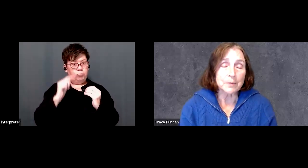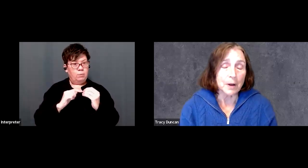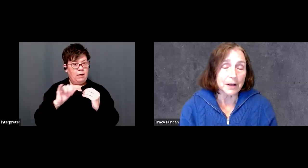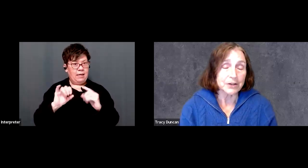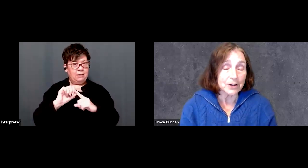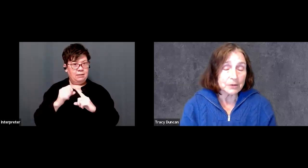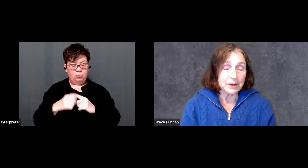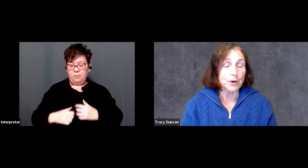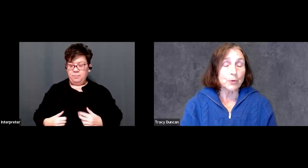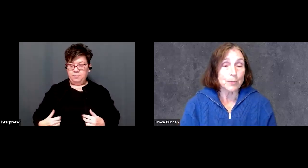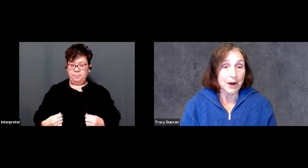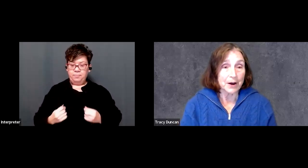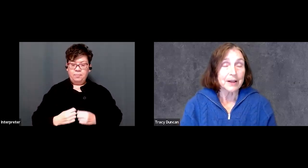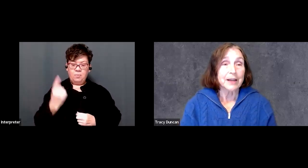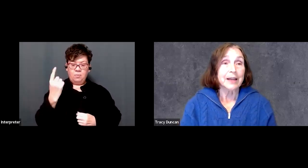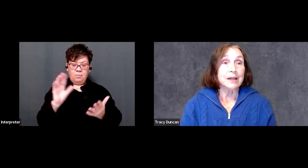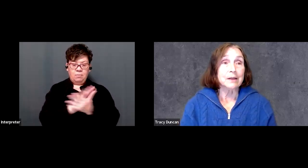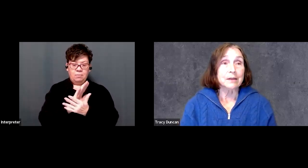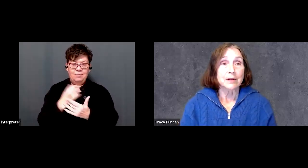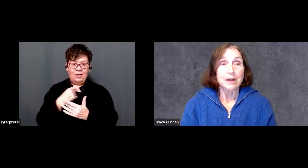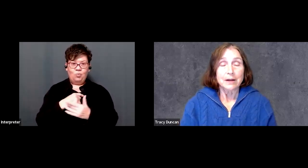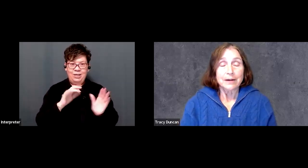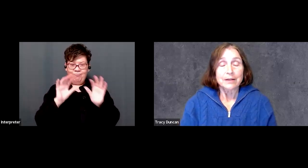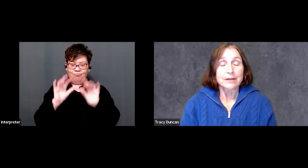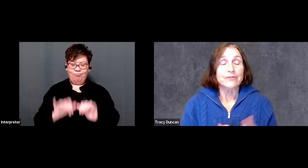One, uh... document we prepared is